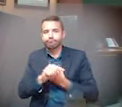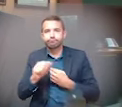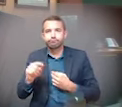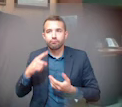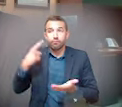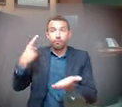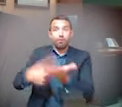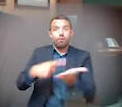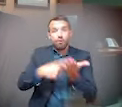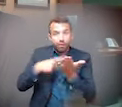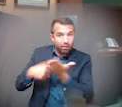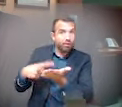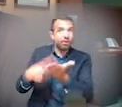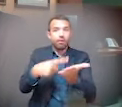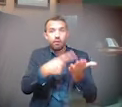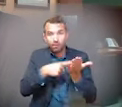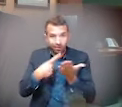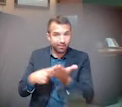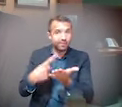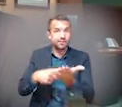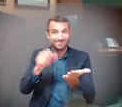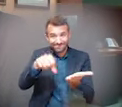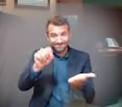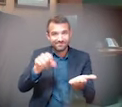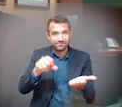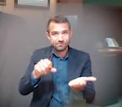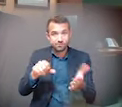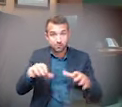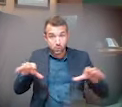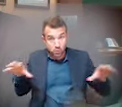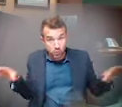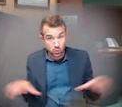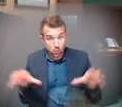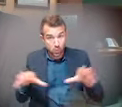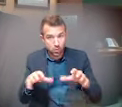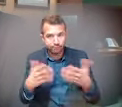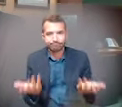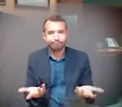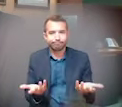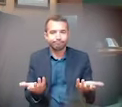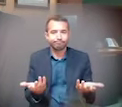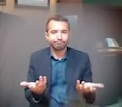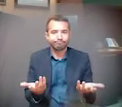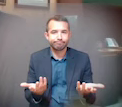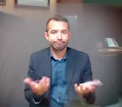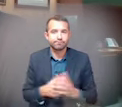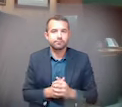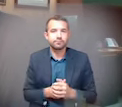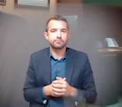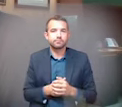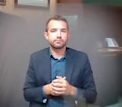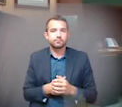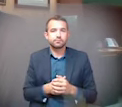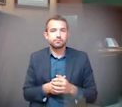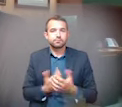is that we talk about things, but we don't actually make changes. And so that is, to me, what